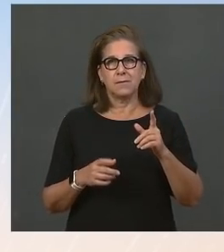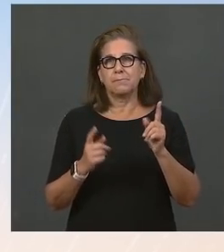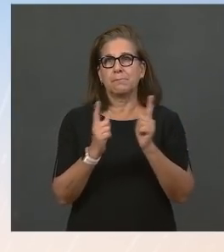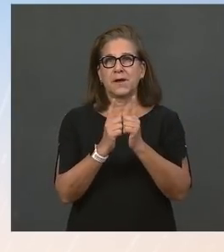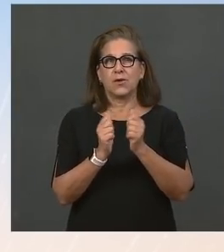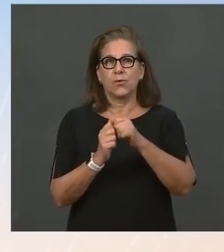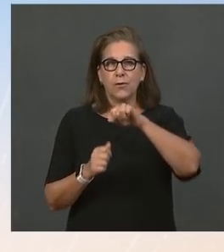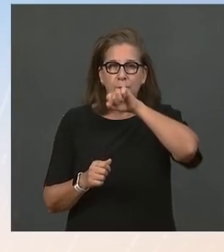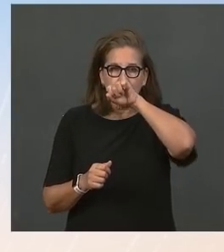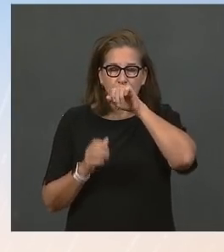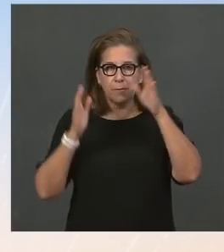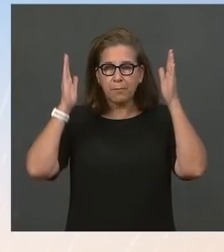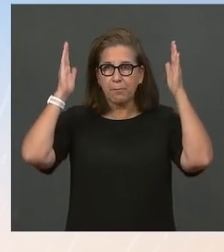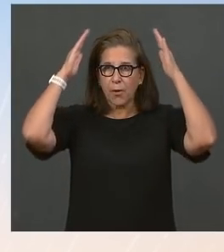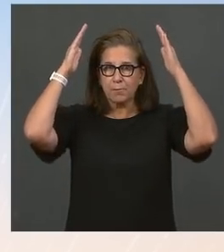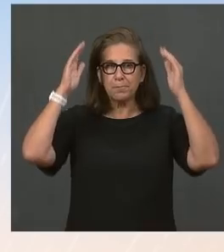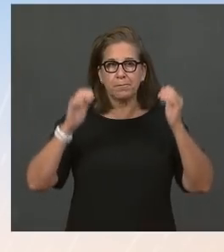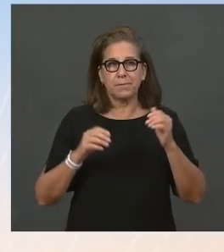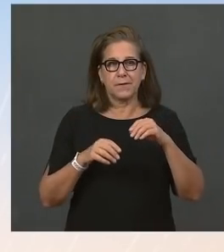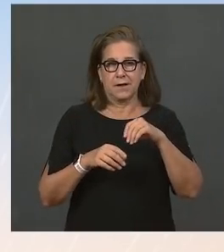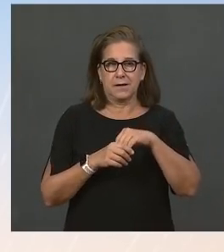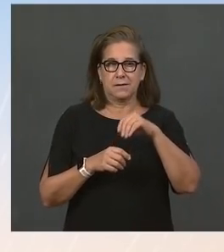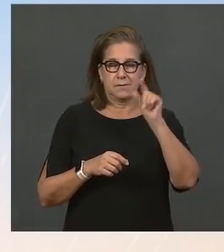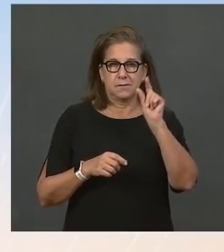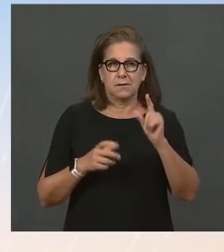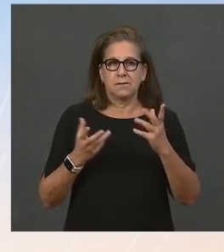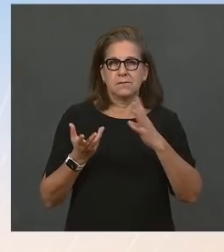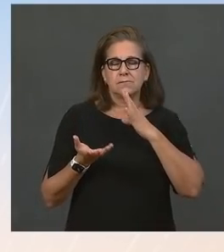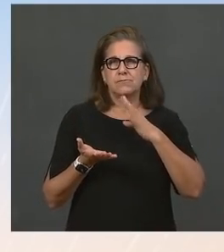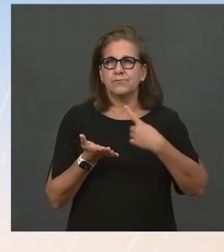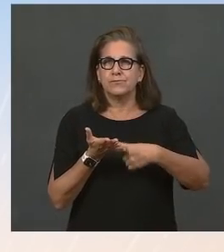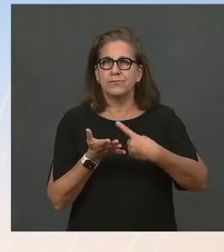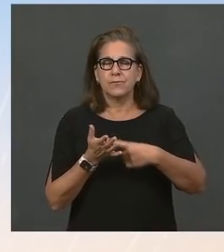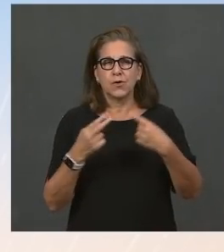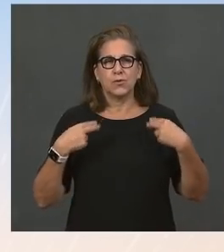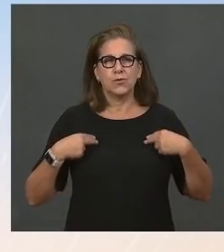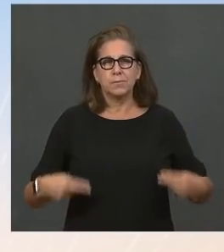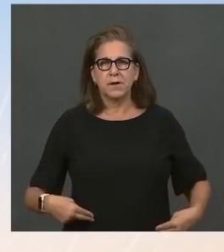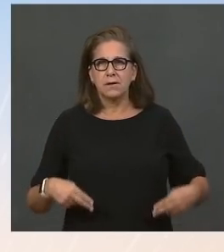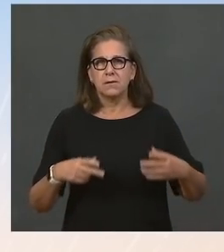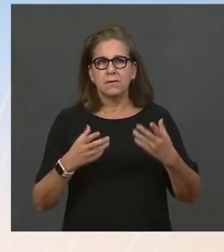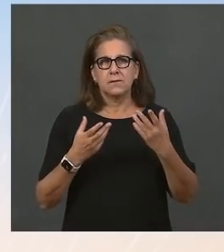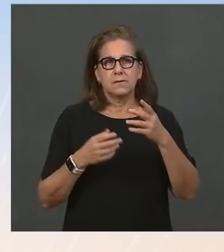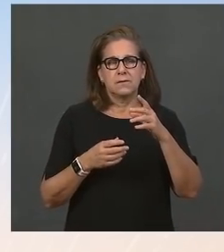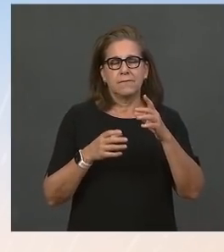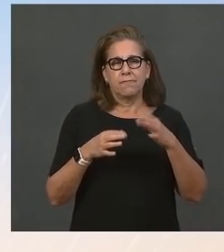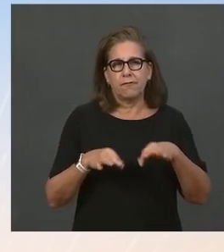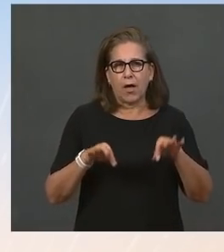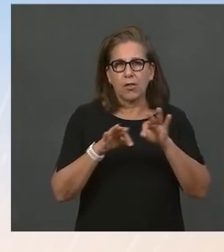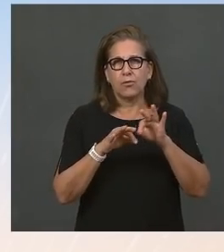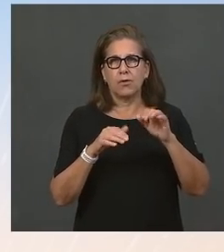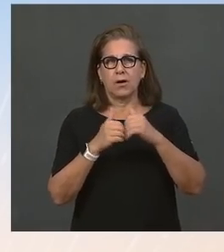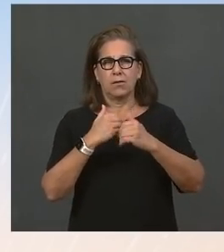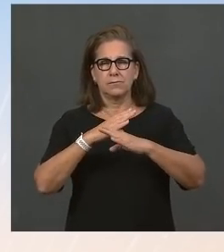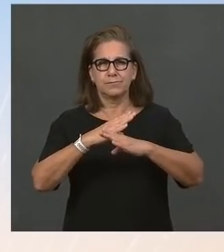including ending the COVID-19 pandemic, tackling the climate crisis, and caring for the poor. On Saturday and Sunday, the President will participate